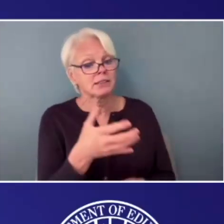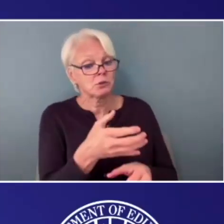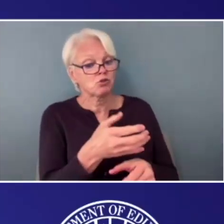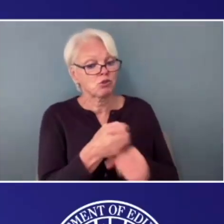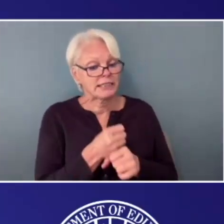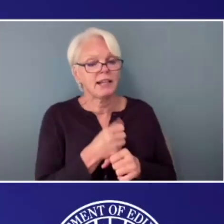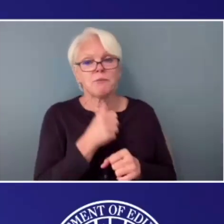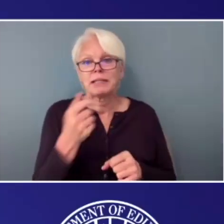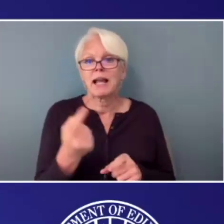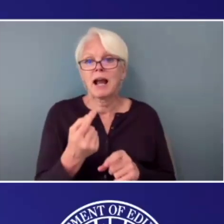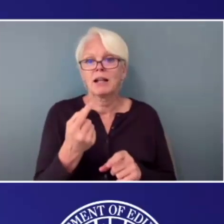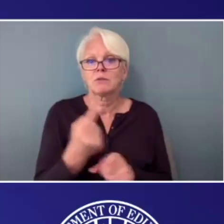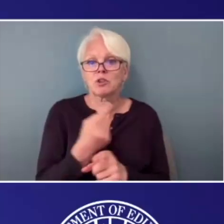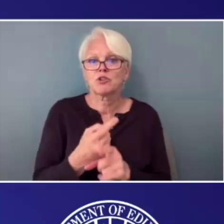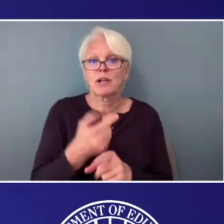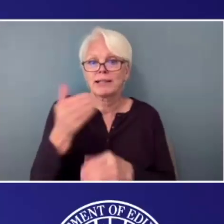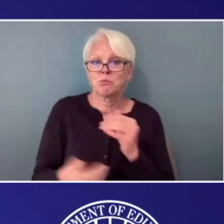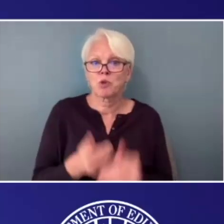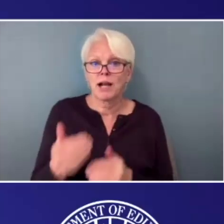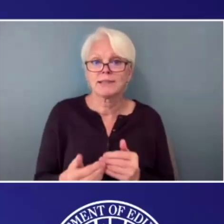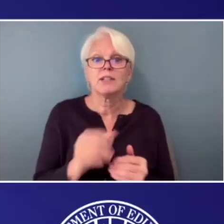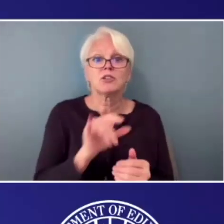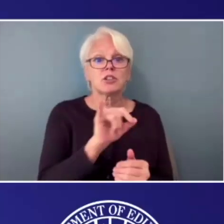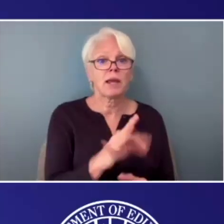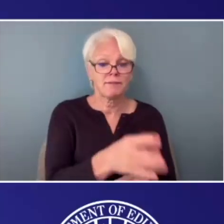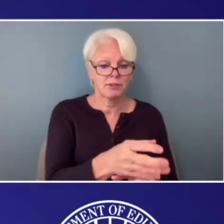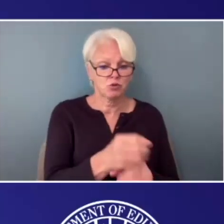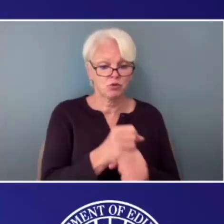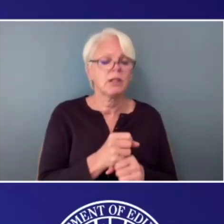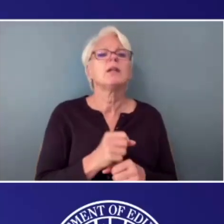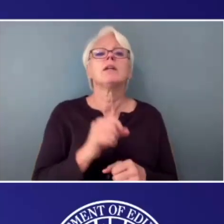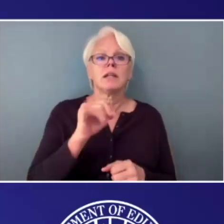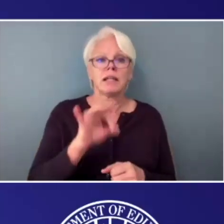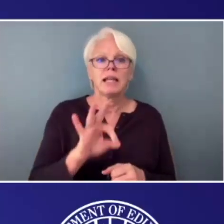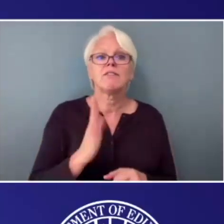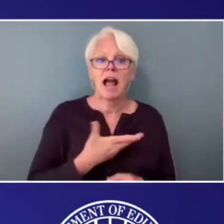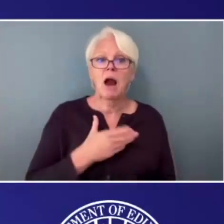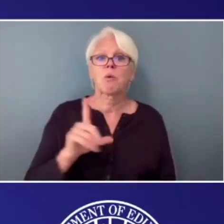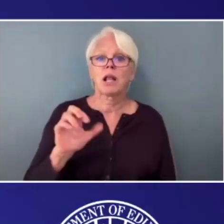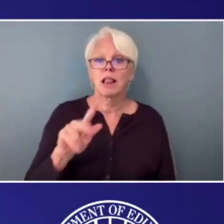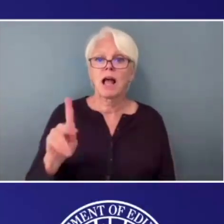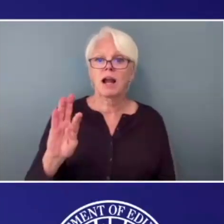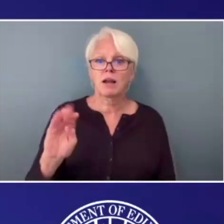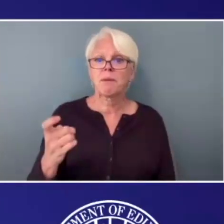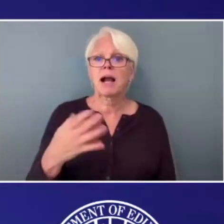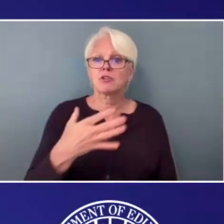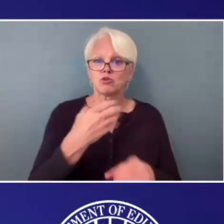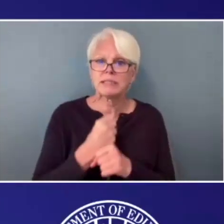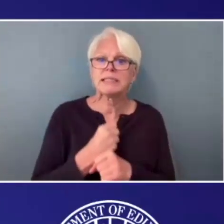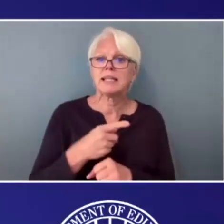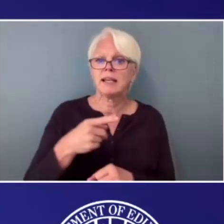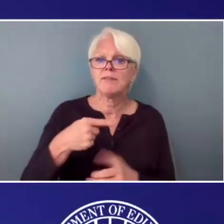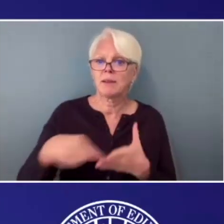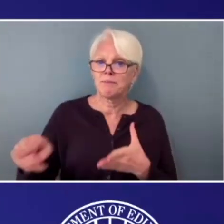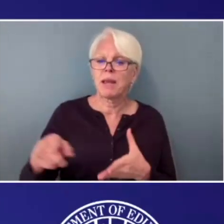So as long as it's received. So as long as our lockbox has received the payment, it'll count for that date.